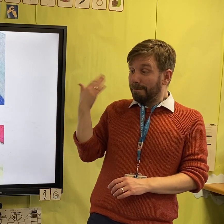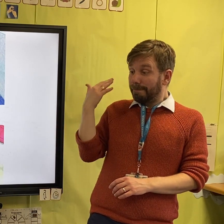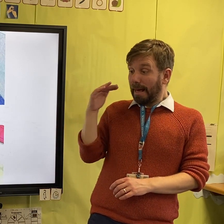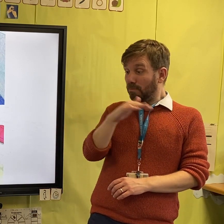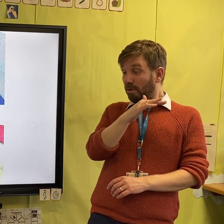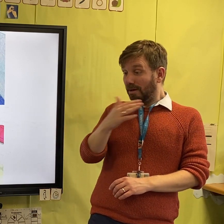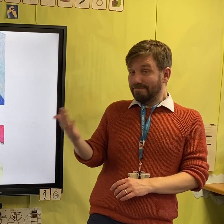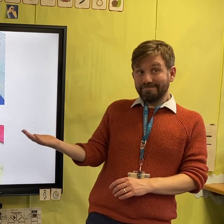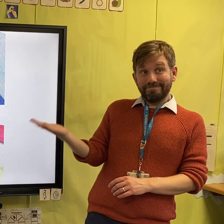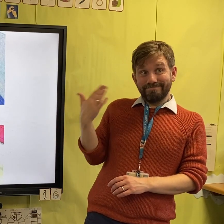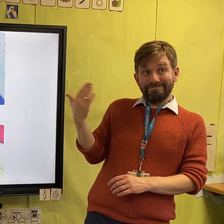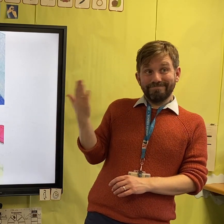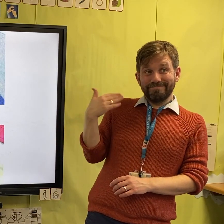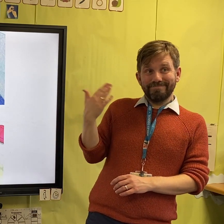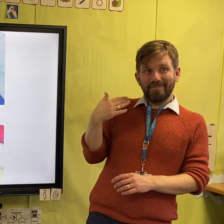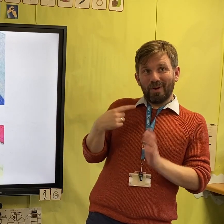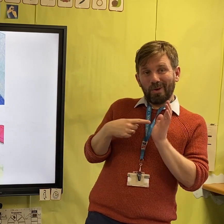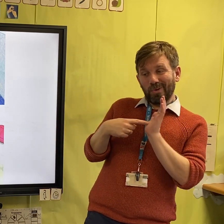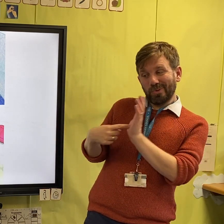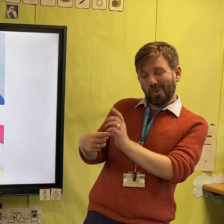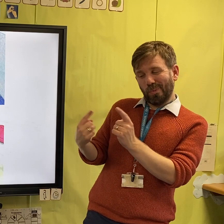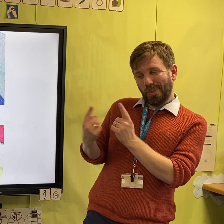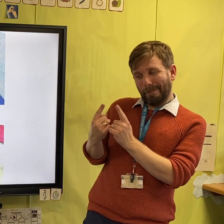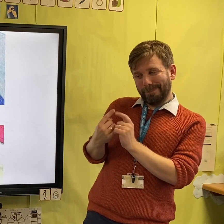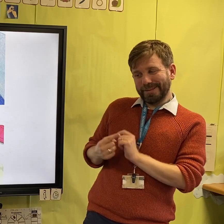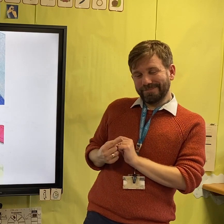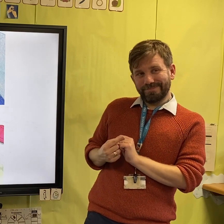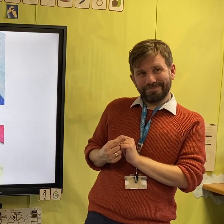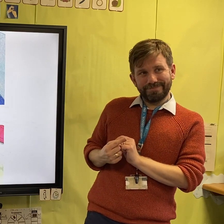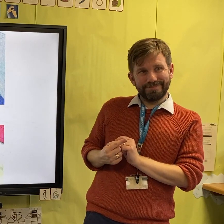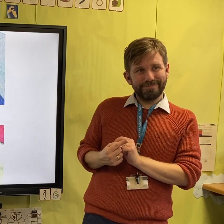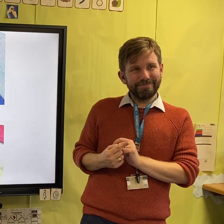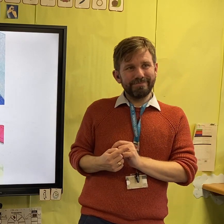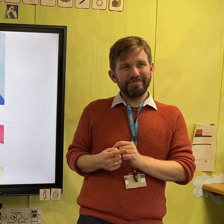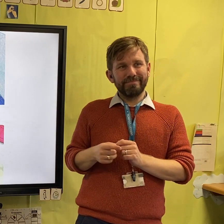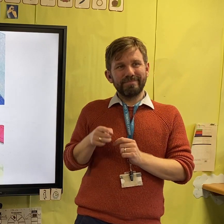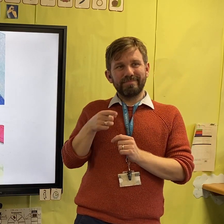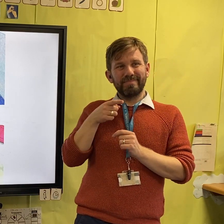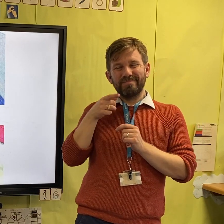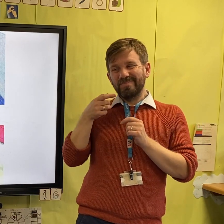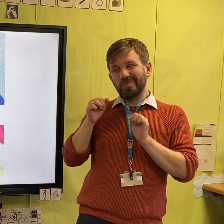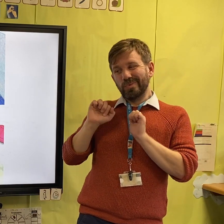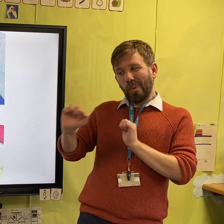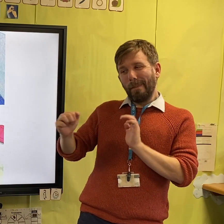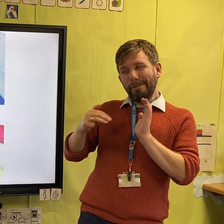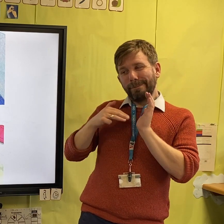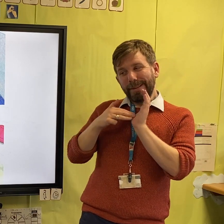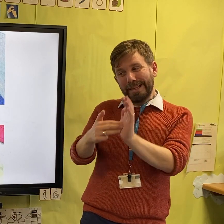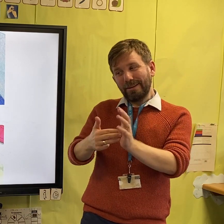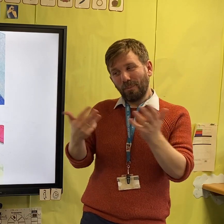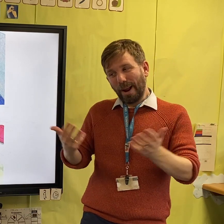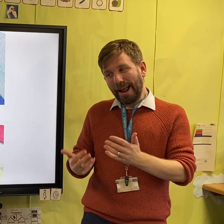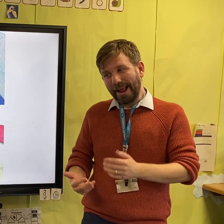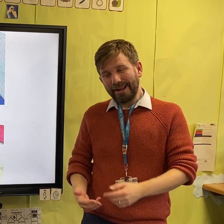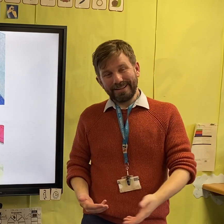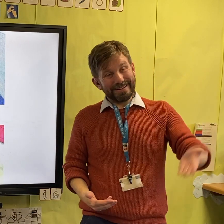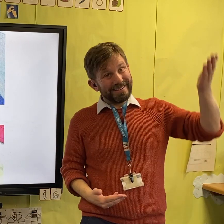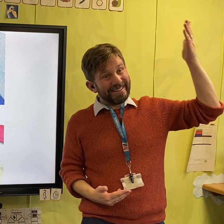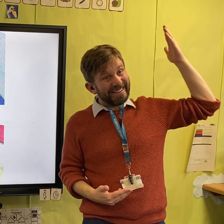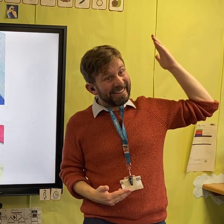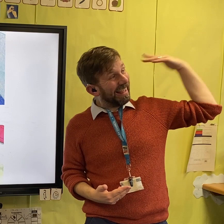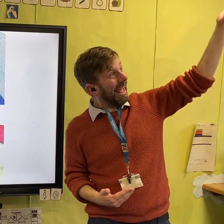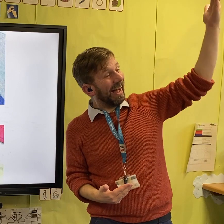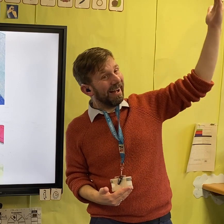she said come outside I've got something to show you. Here's your million my little Pip